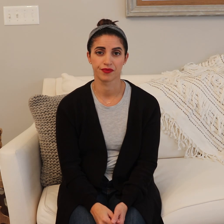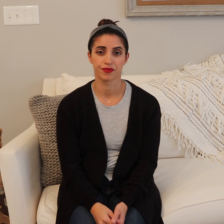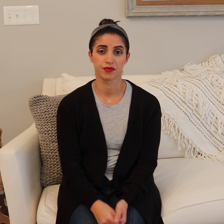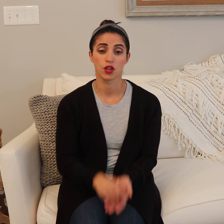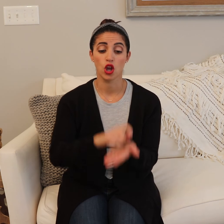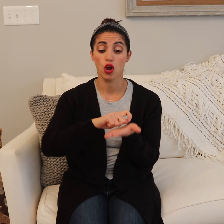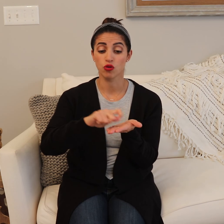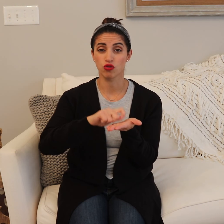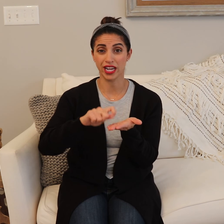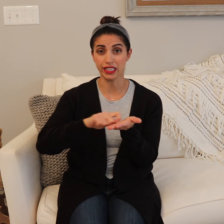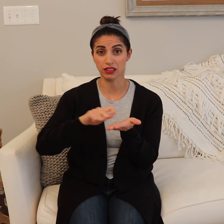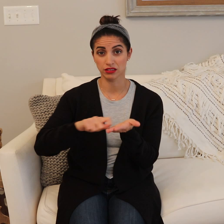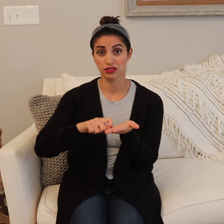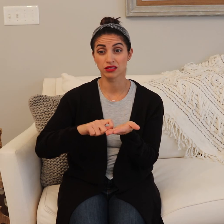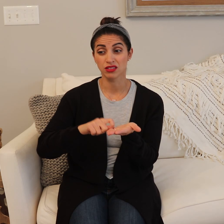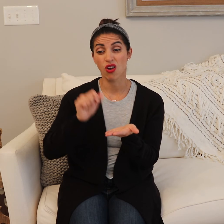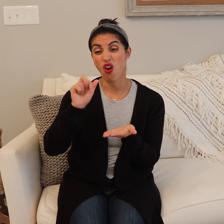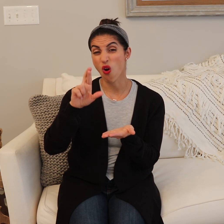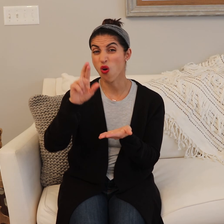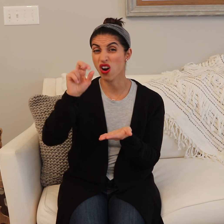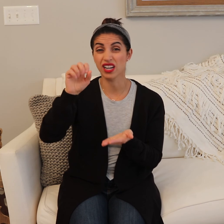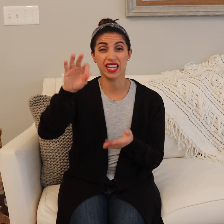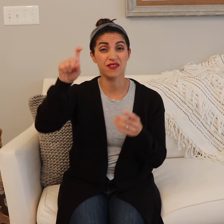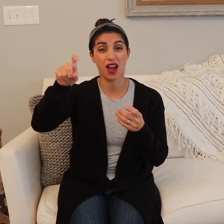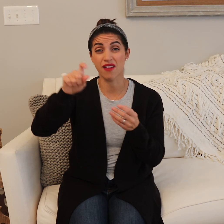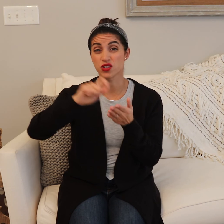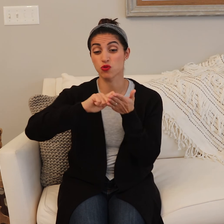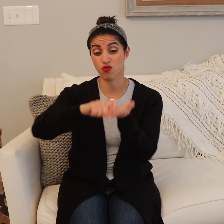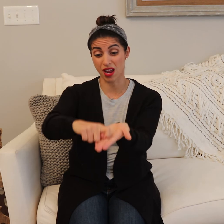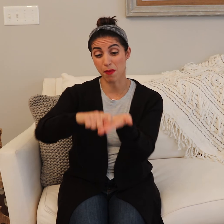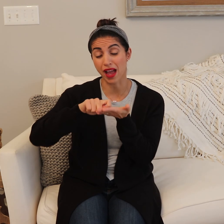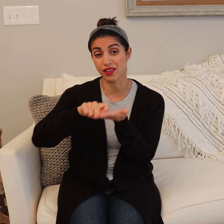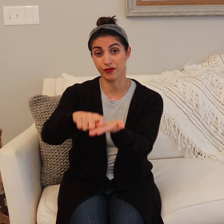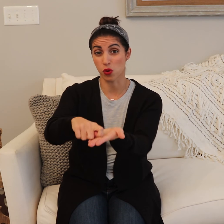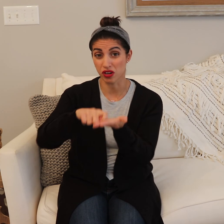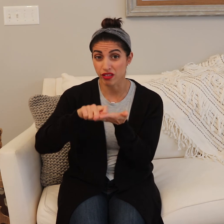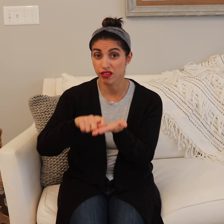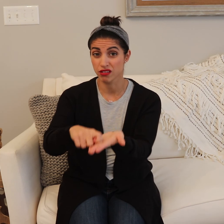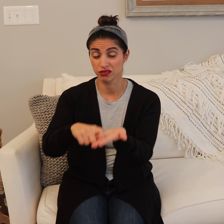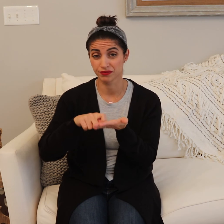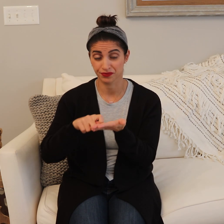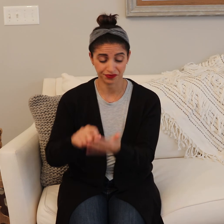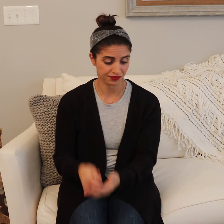write or if you have to write back and forth